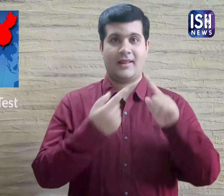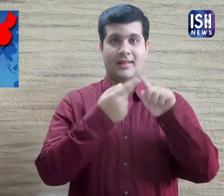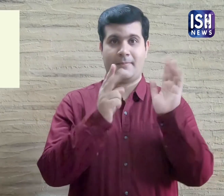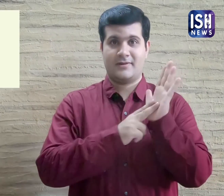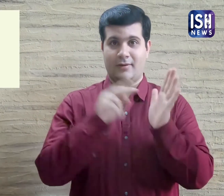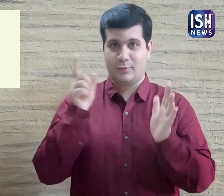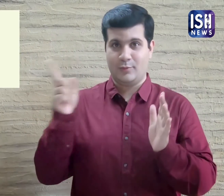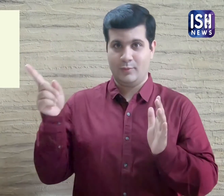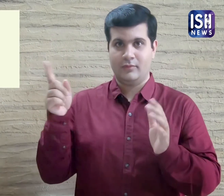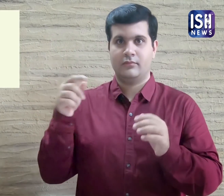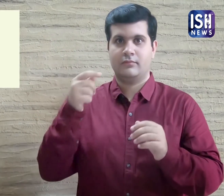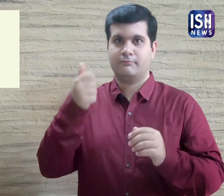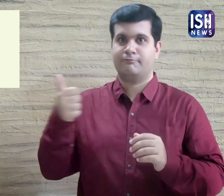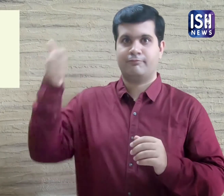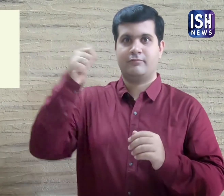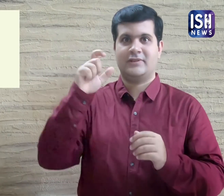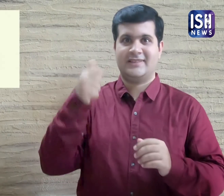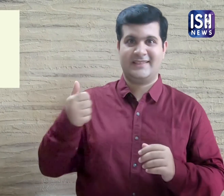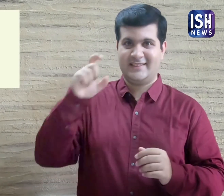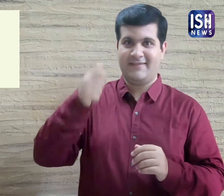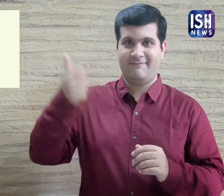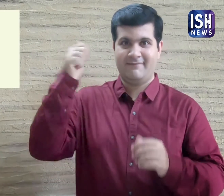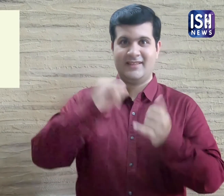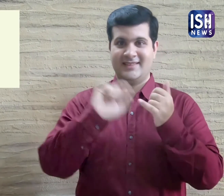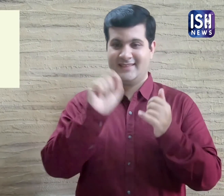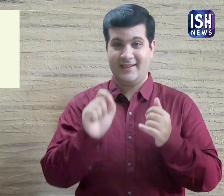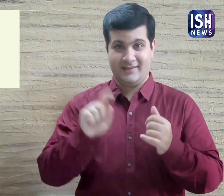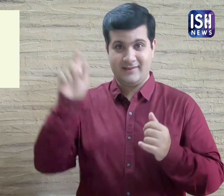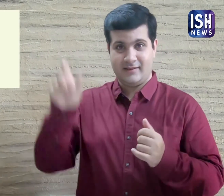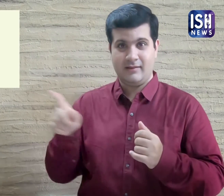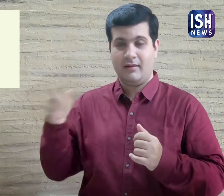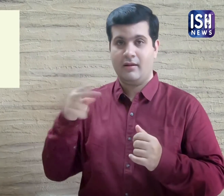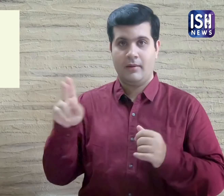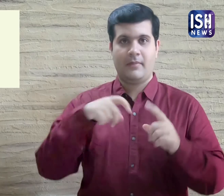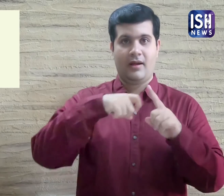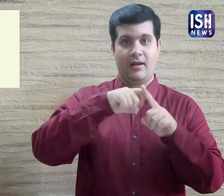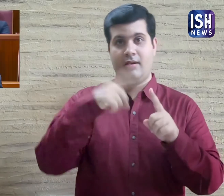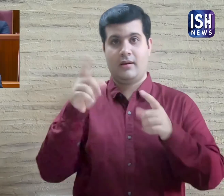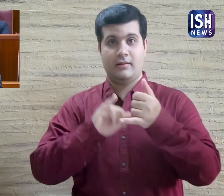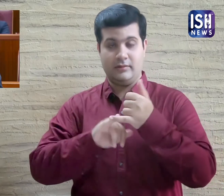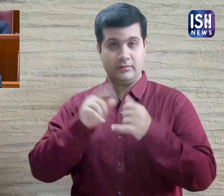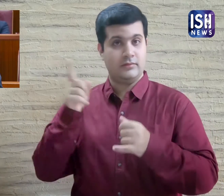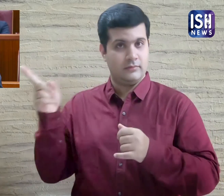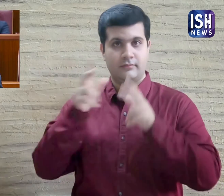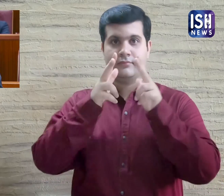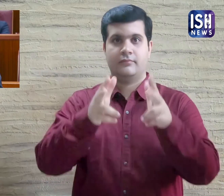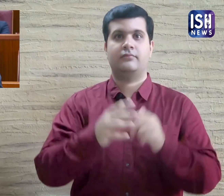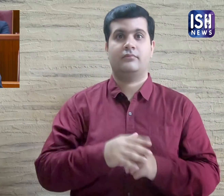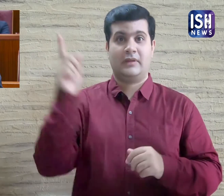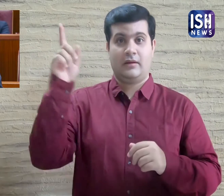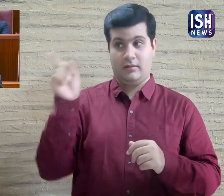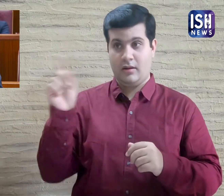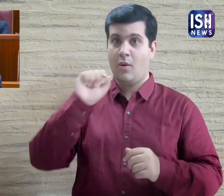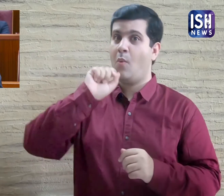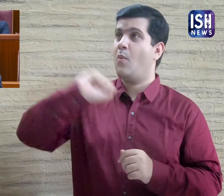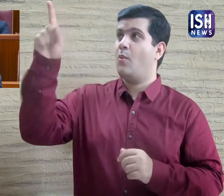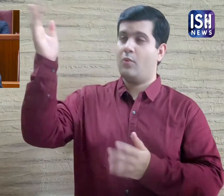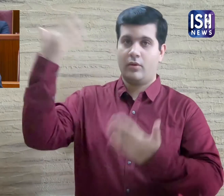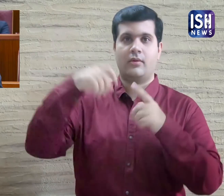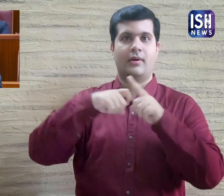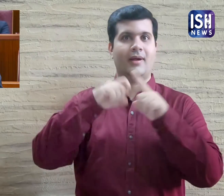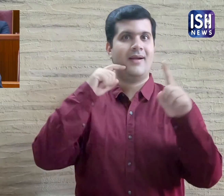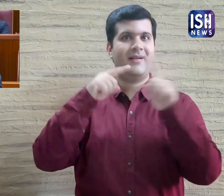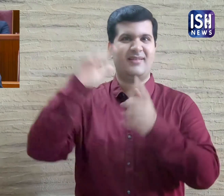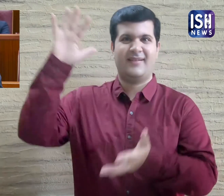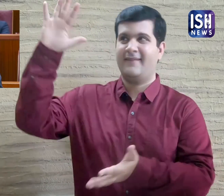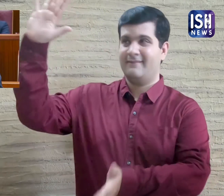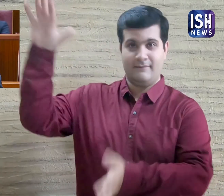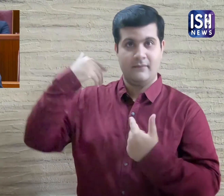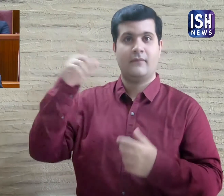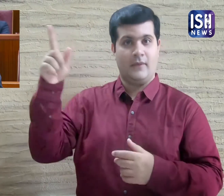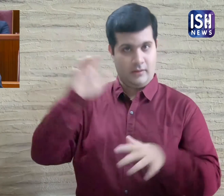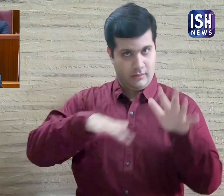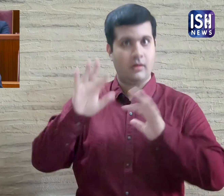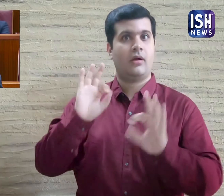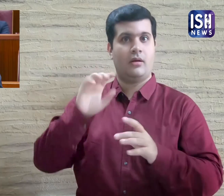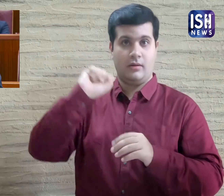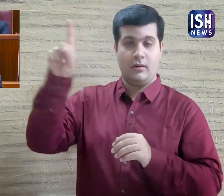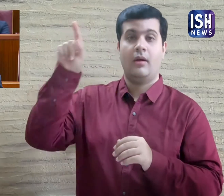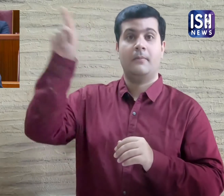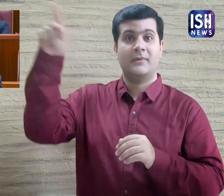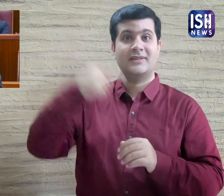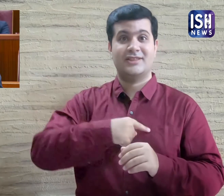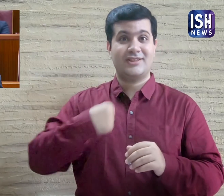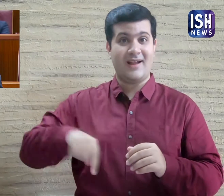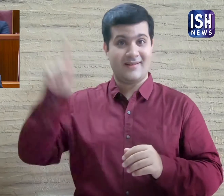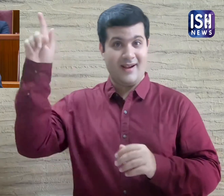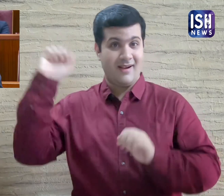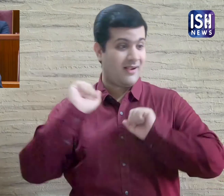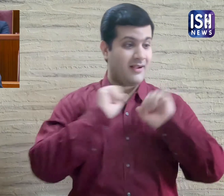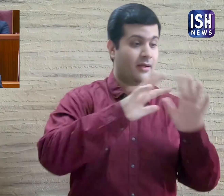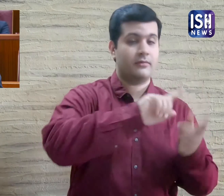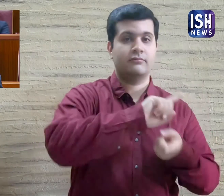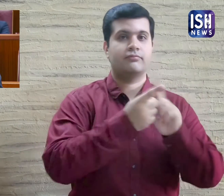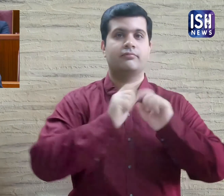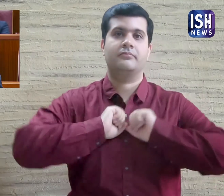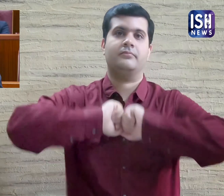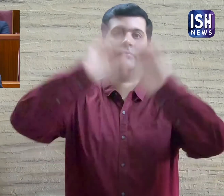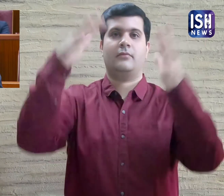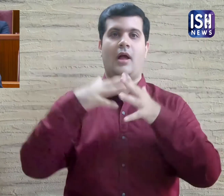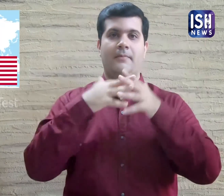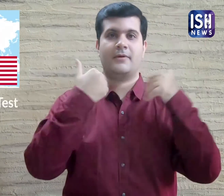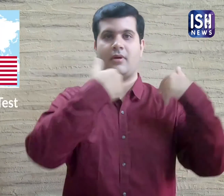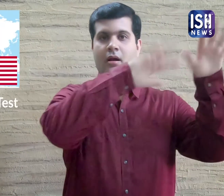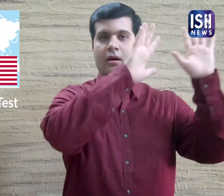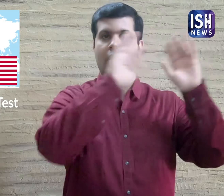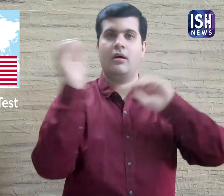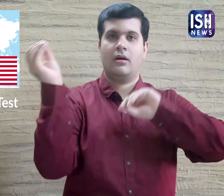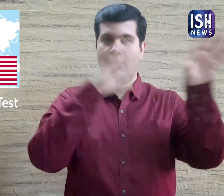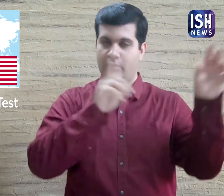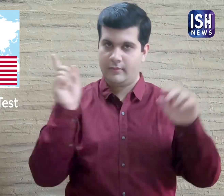Tamil Nadu Chief Secretary K Shanmugam said that China had diverted kits meant for India to the US.